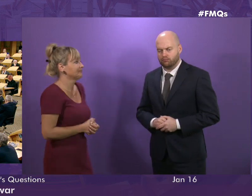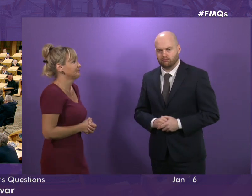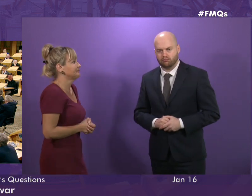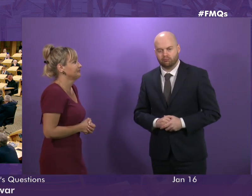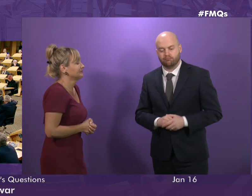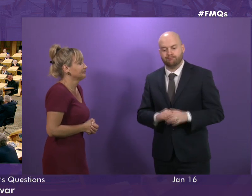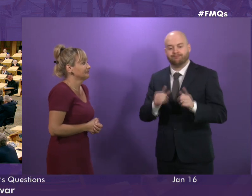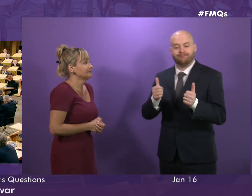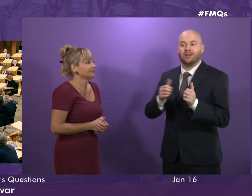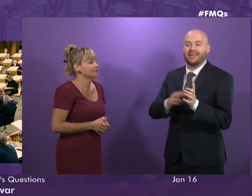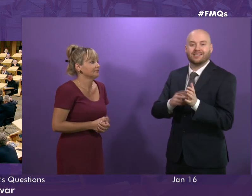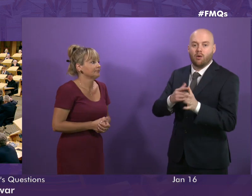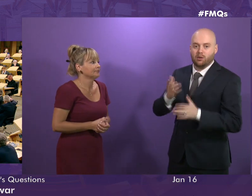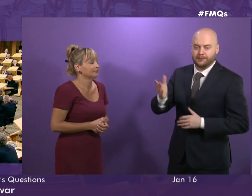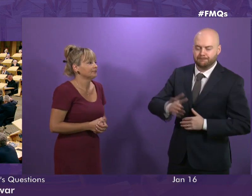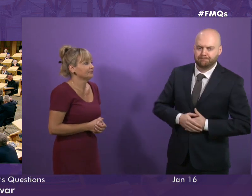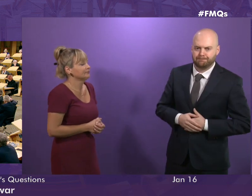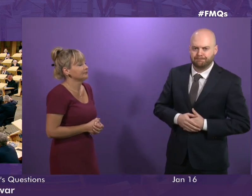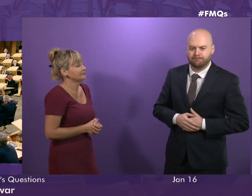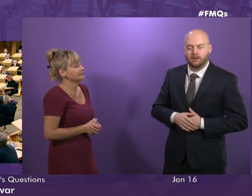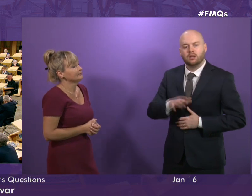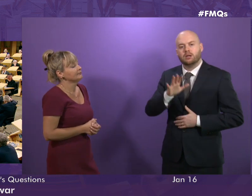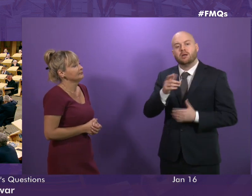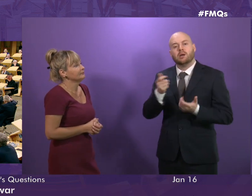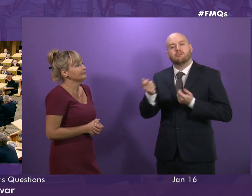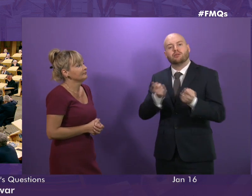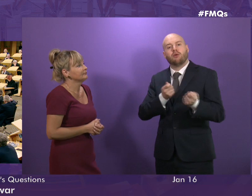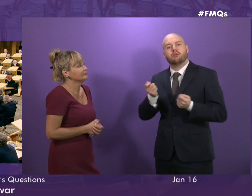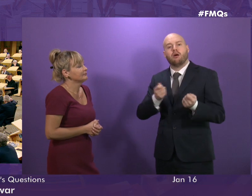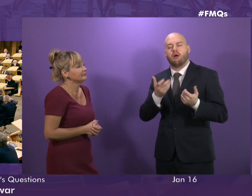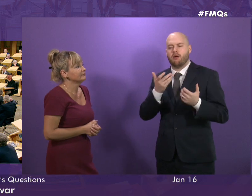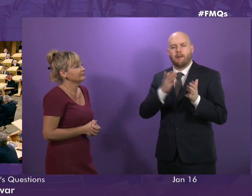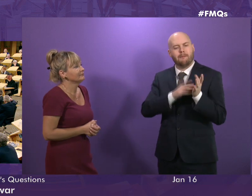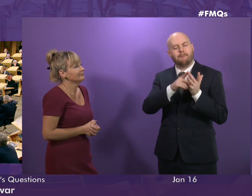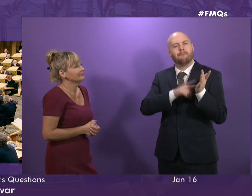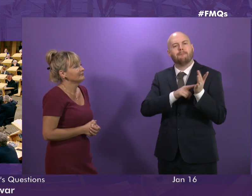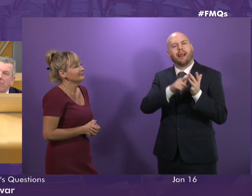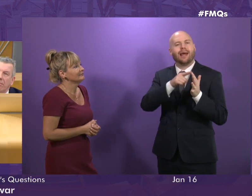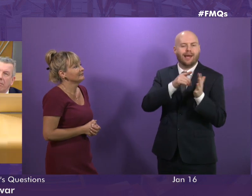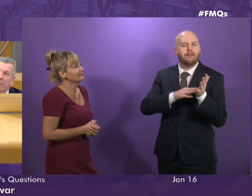It is almost three years since Milly Main died after contracting an infection from the